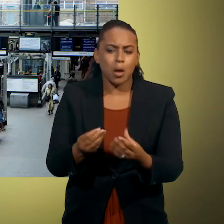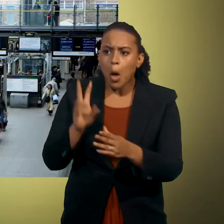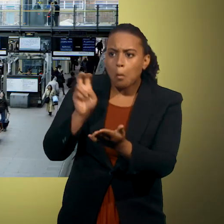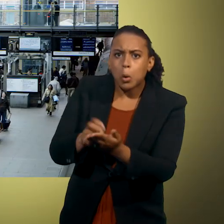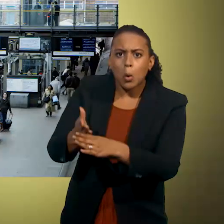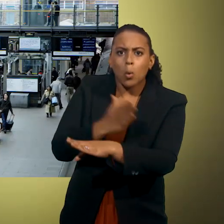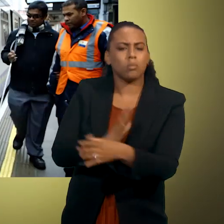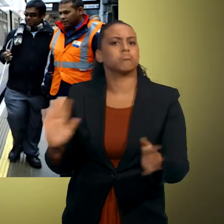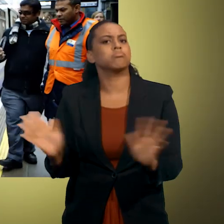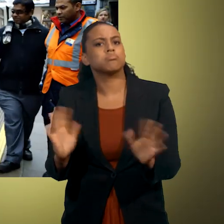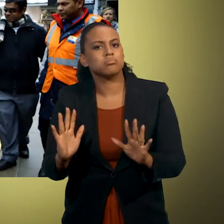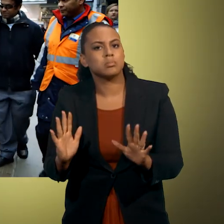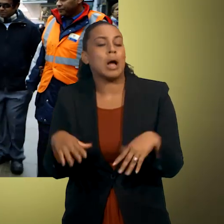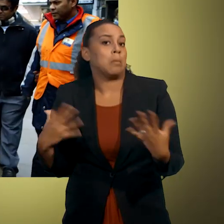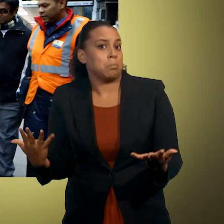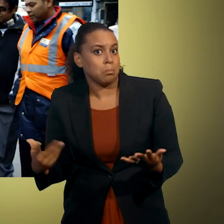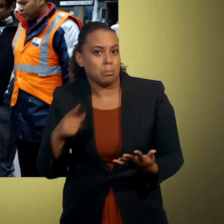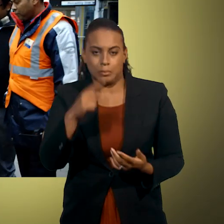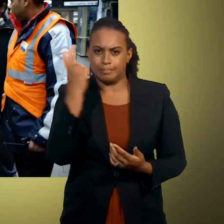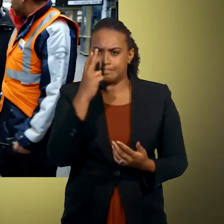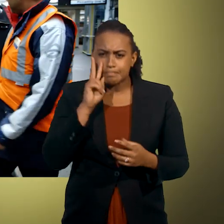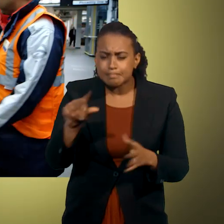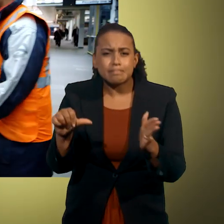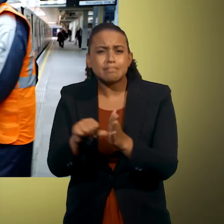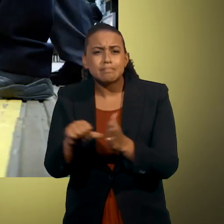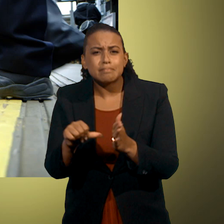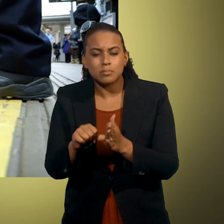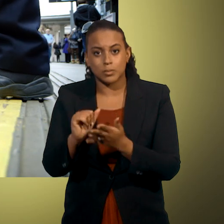For example, if you are visually impaired please talk to station staff who will assist